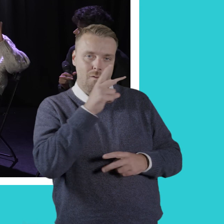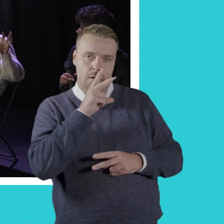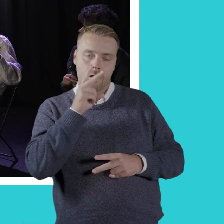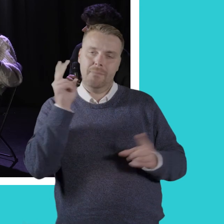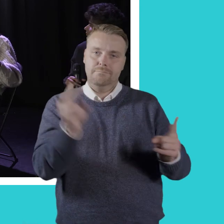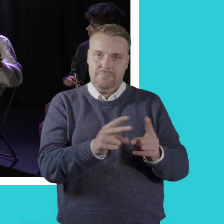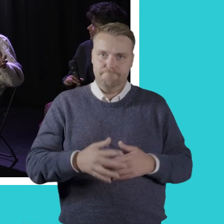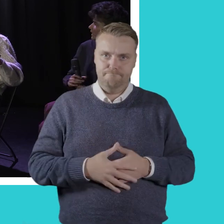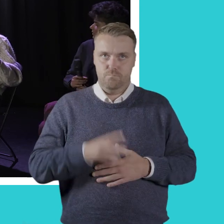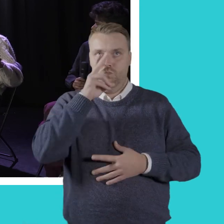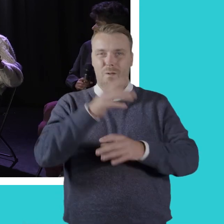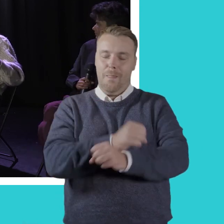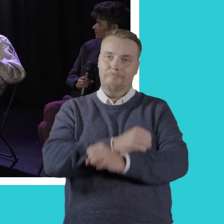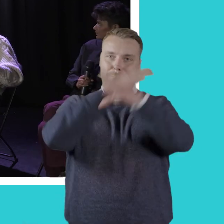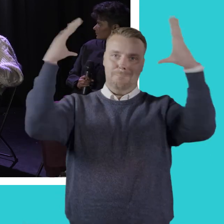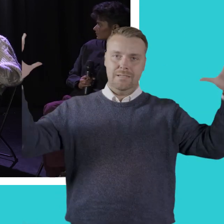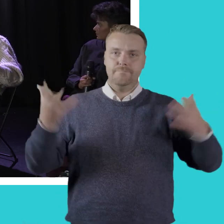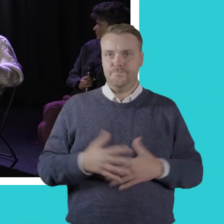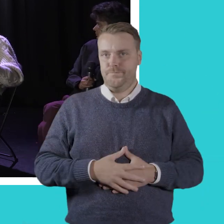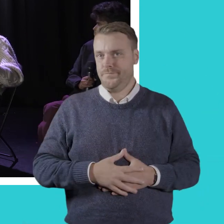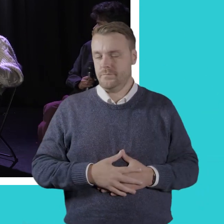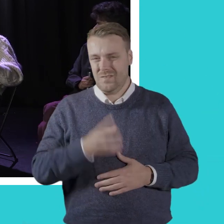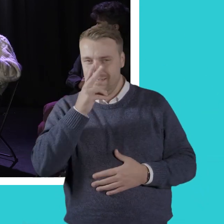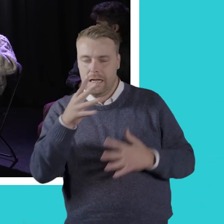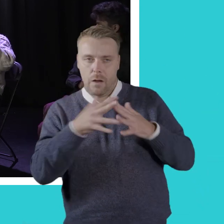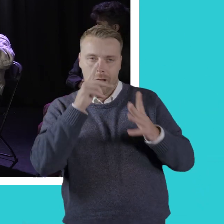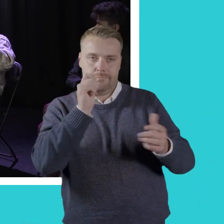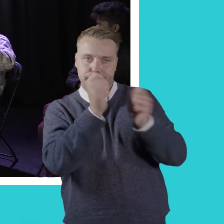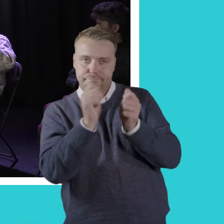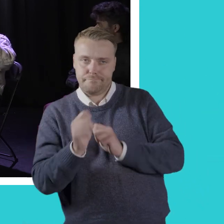the biggest structural issues as well and see what we can kind of do on a larger scale and